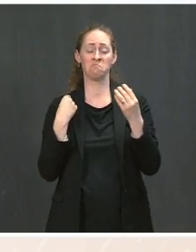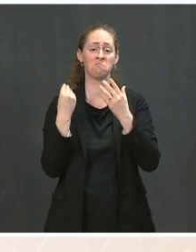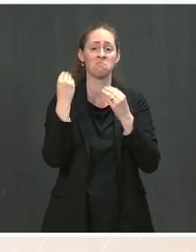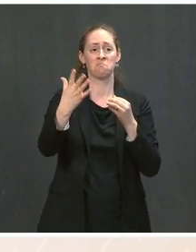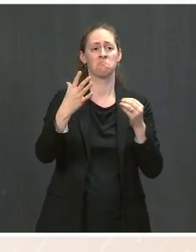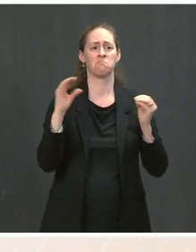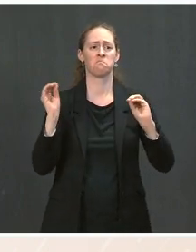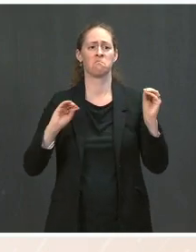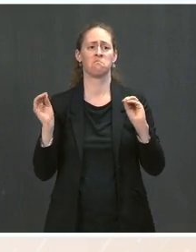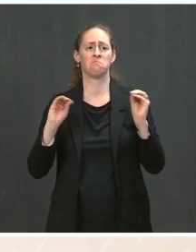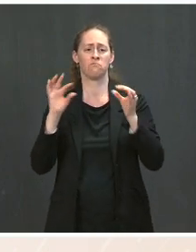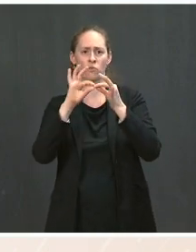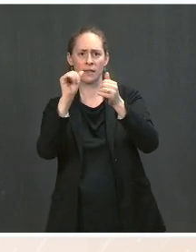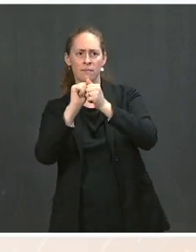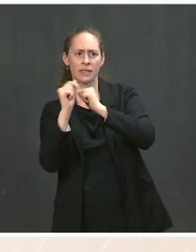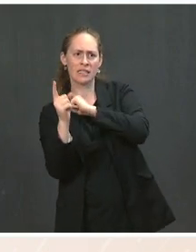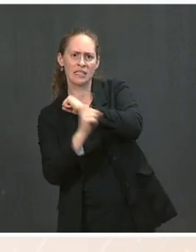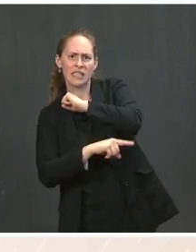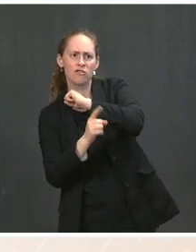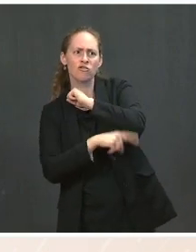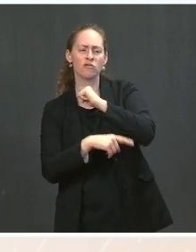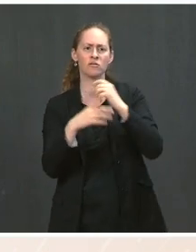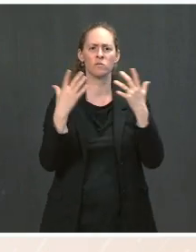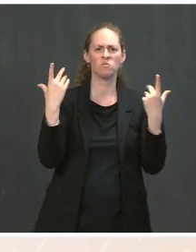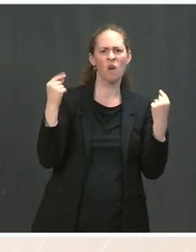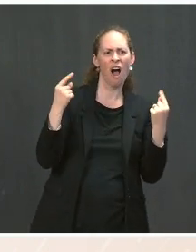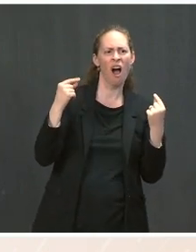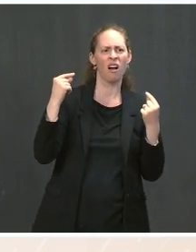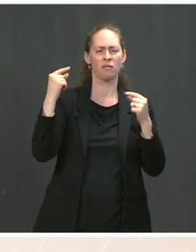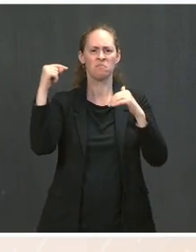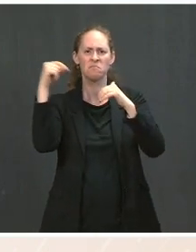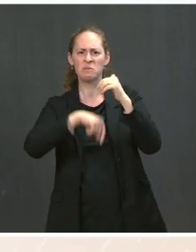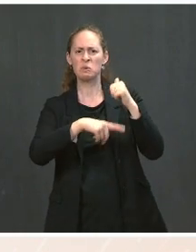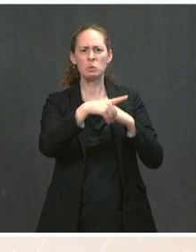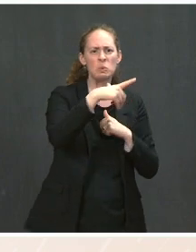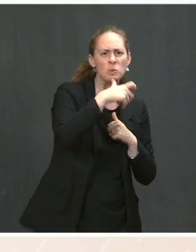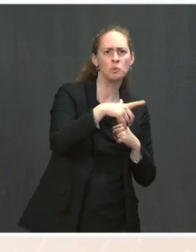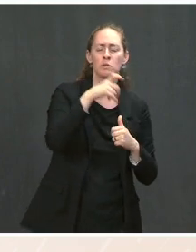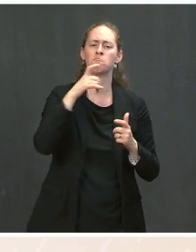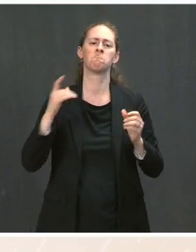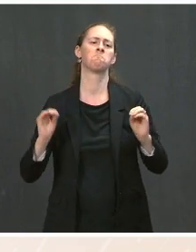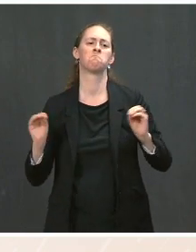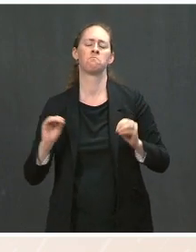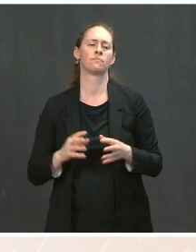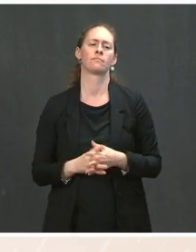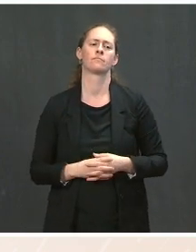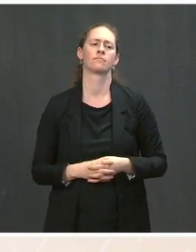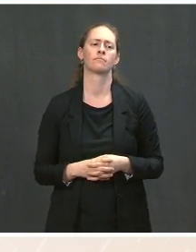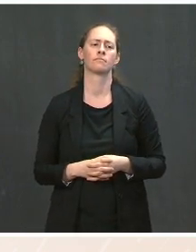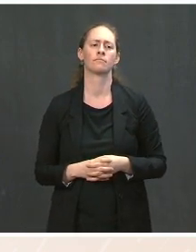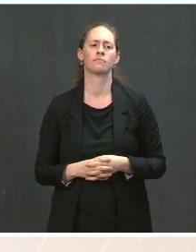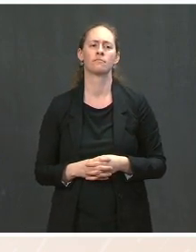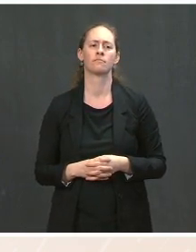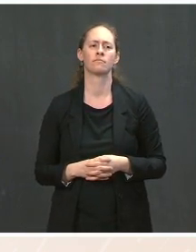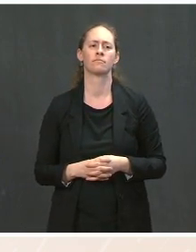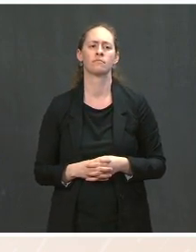about what sanctions were not -- were or were not finalized. The Press: All right. And one just on one other topic completely. Next week is the Earth Day Climate Change Summit.